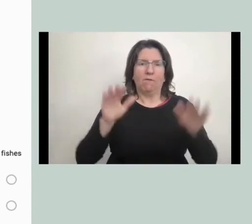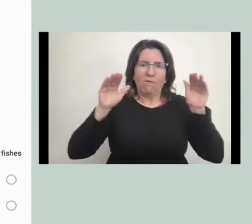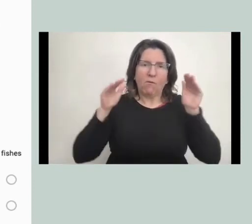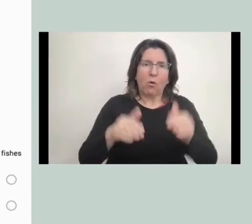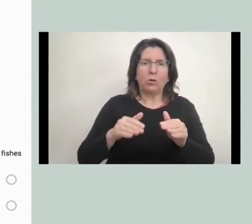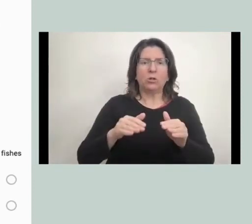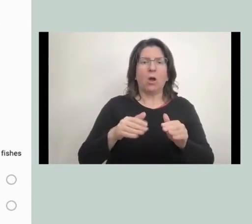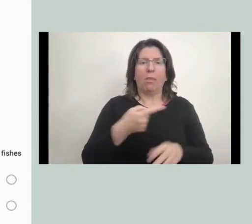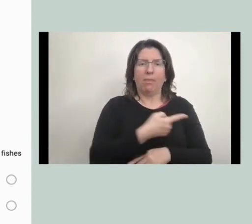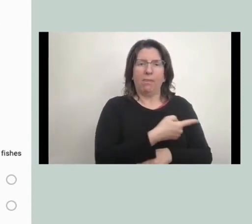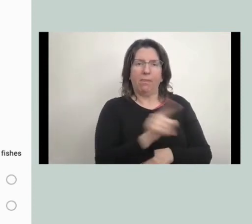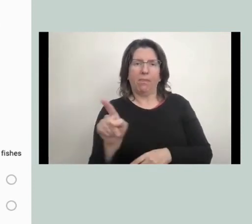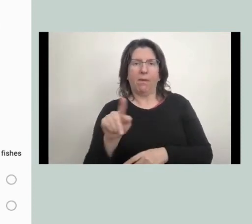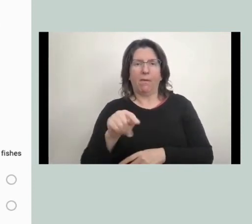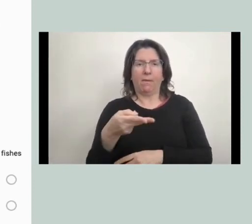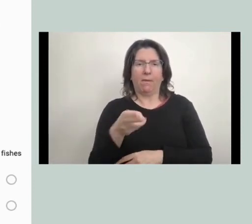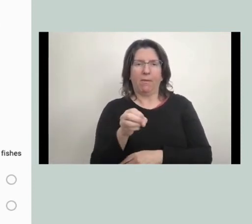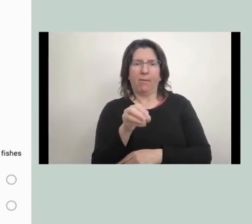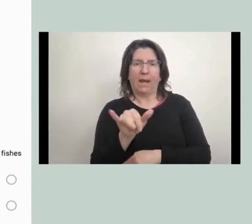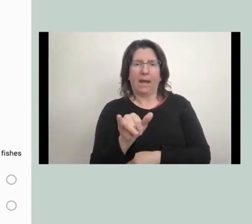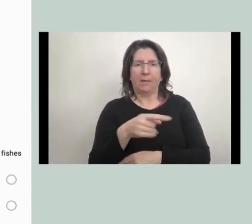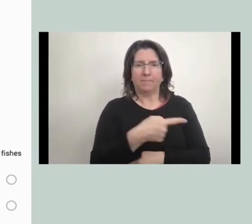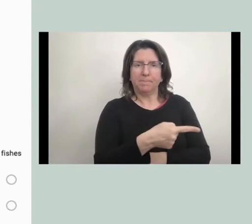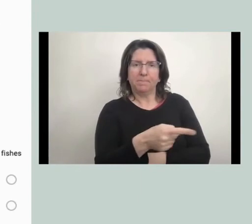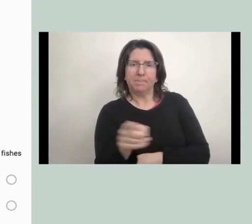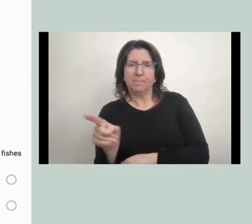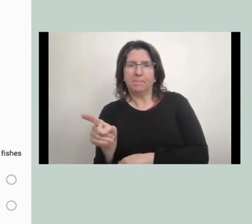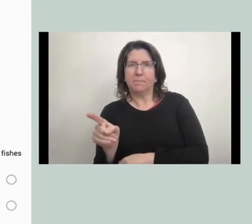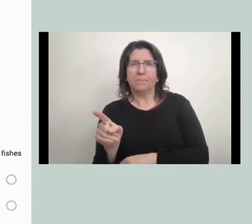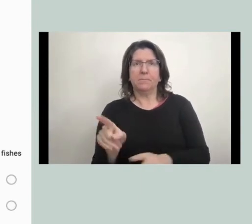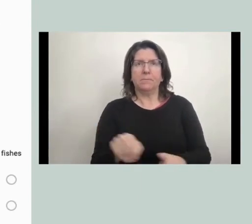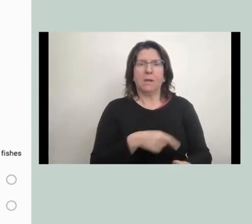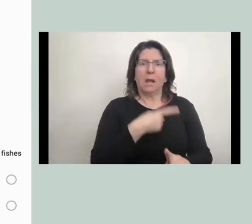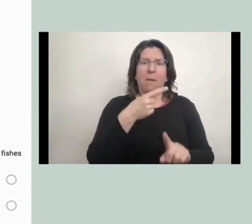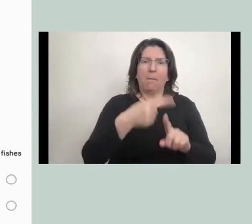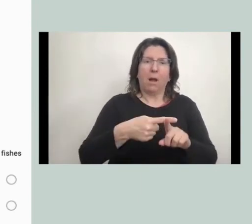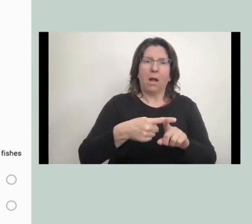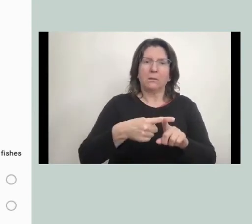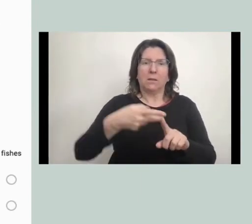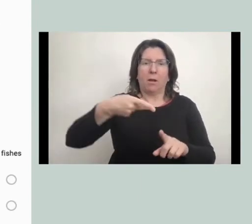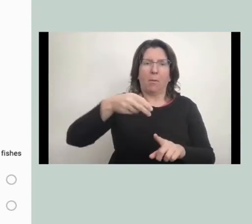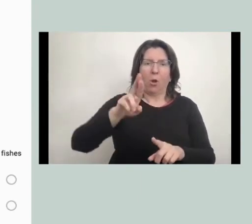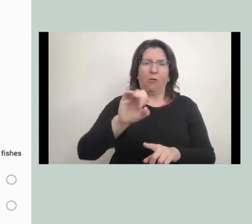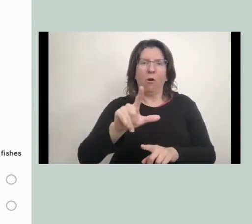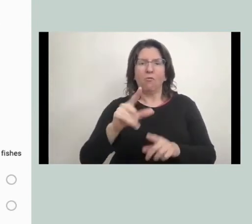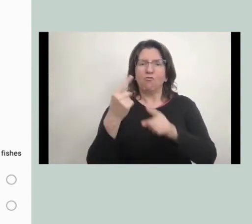This is even further advanced. Focusing on 'they' as a plural pronoun.